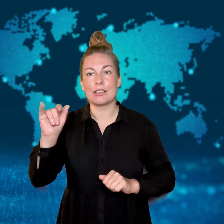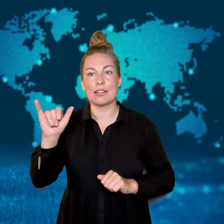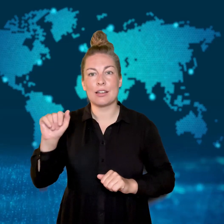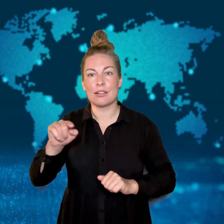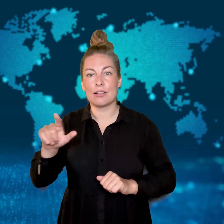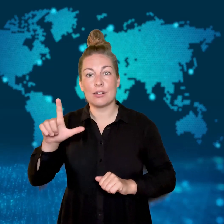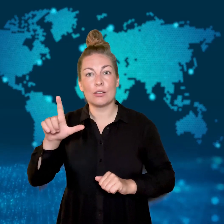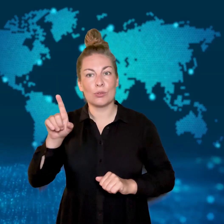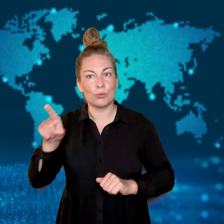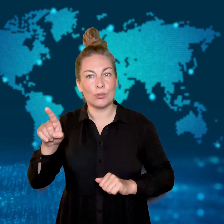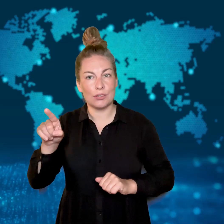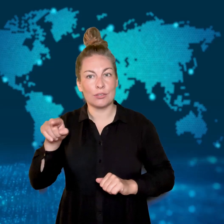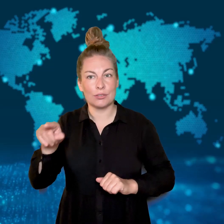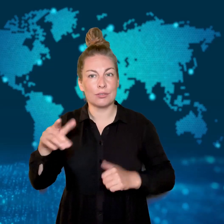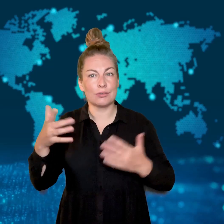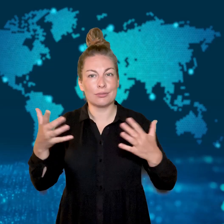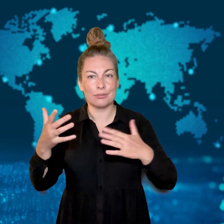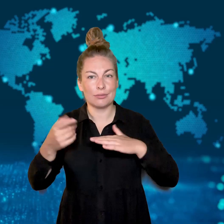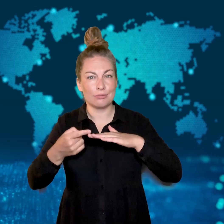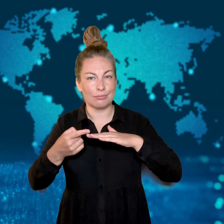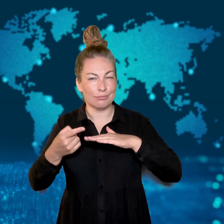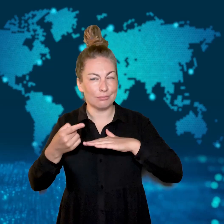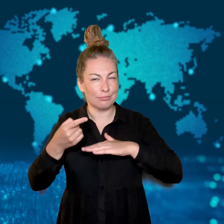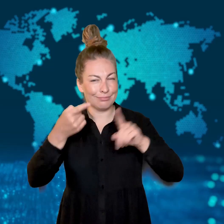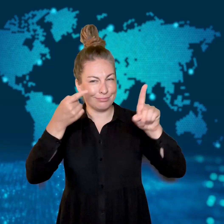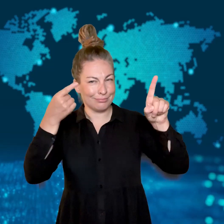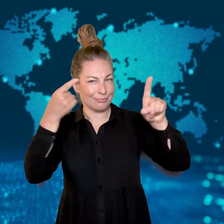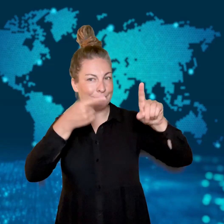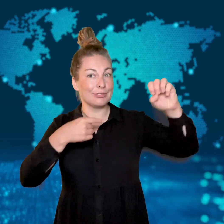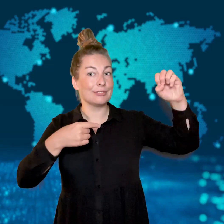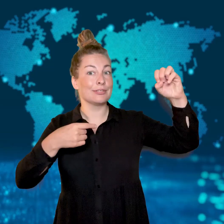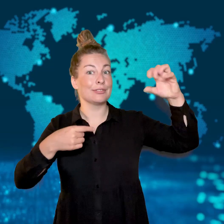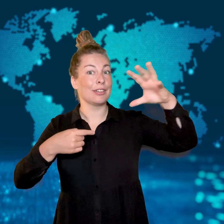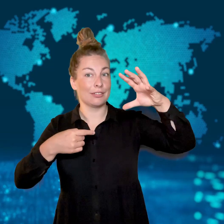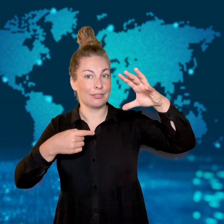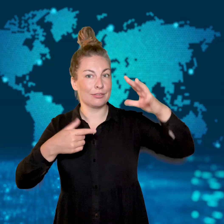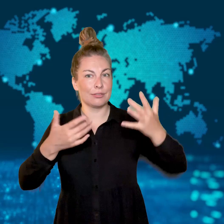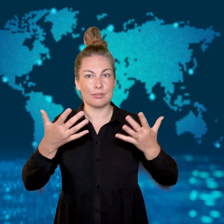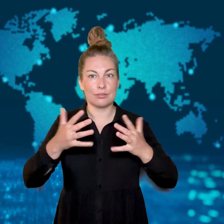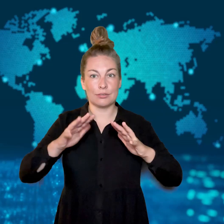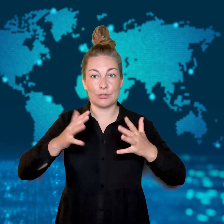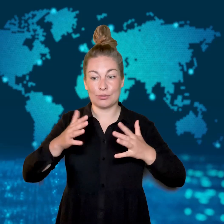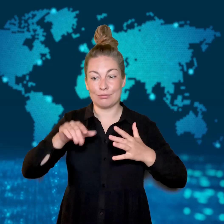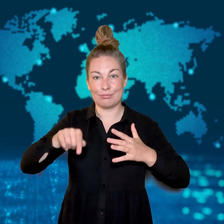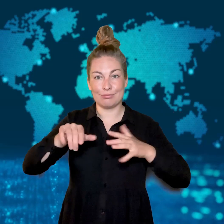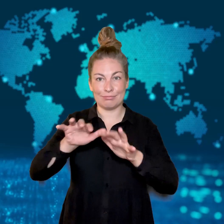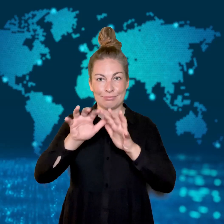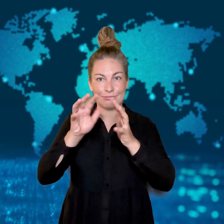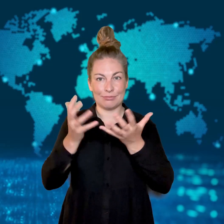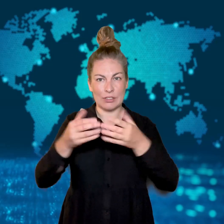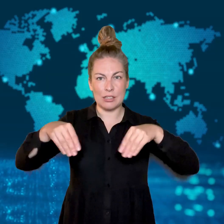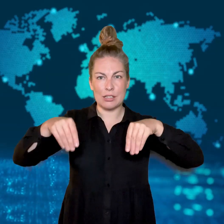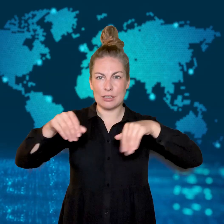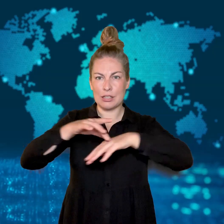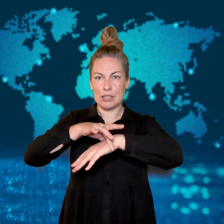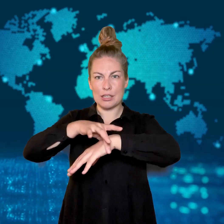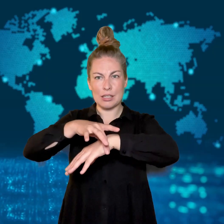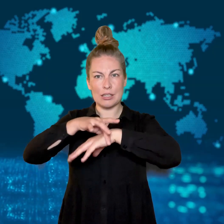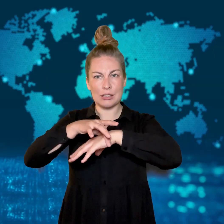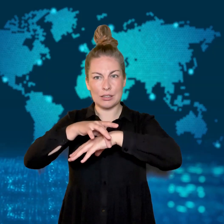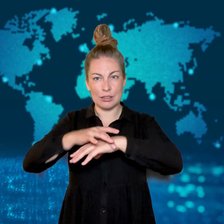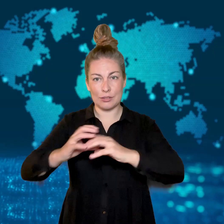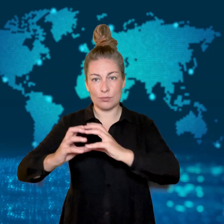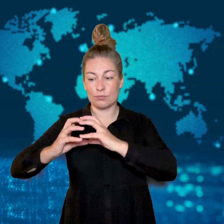the new spacecraft, is headed toward the sun and intended to